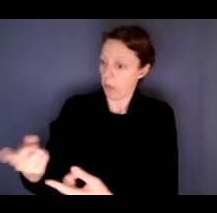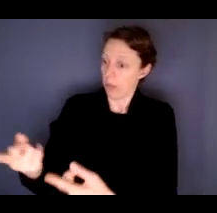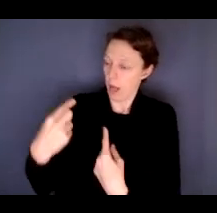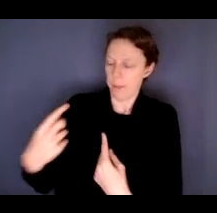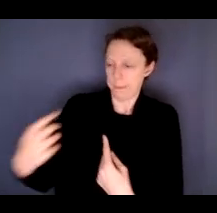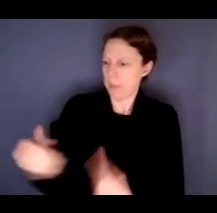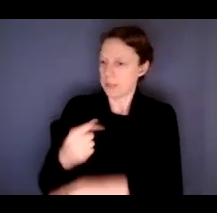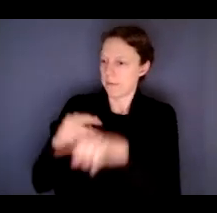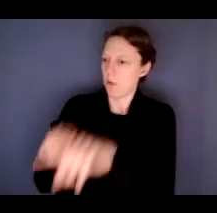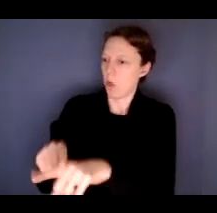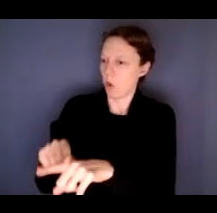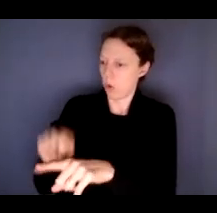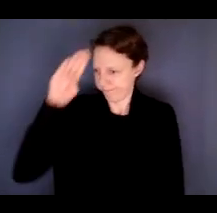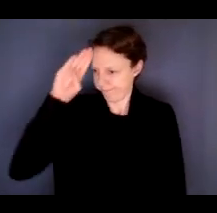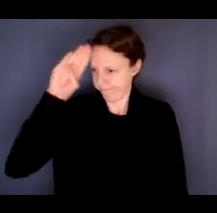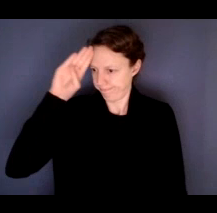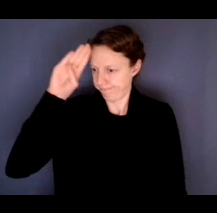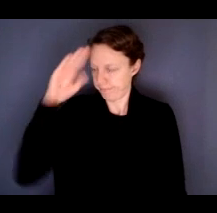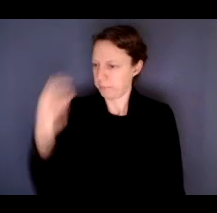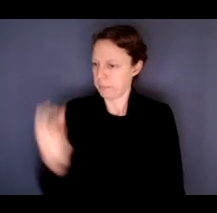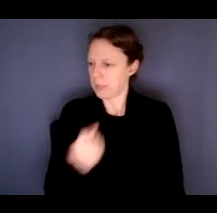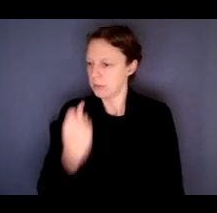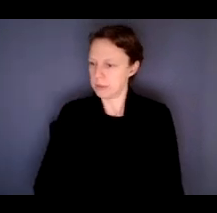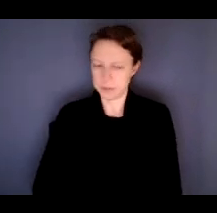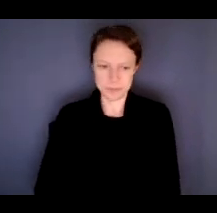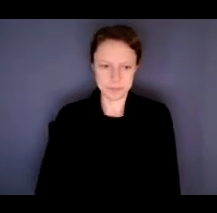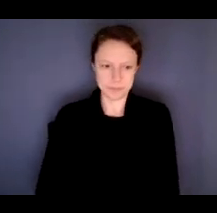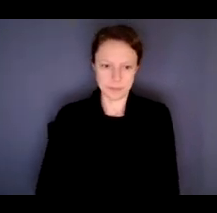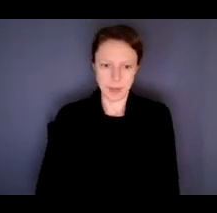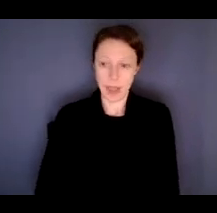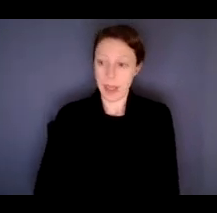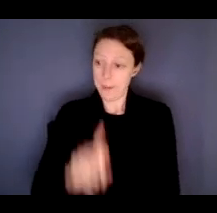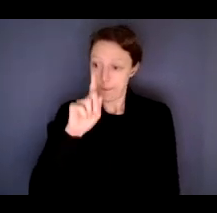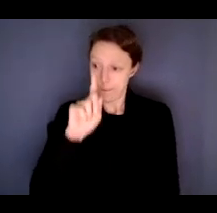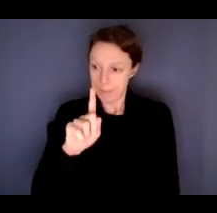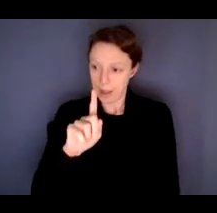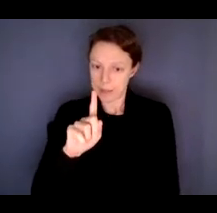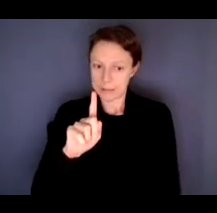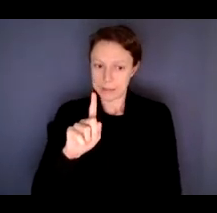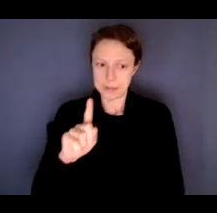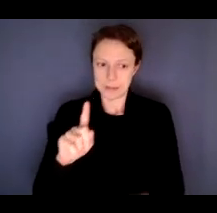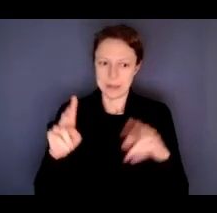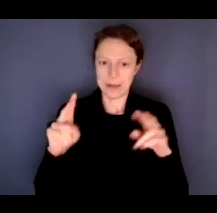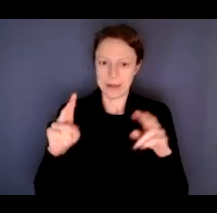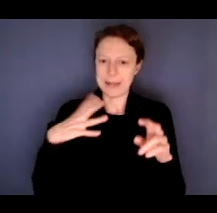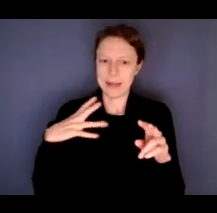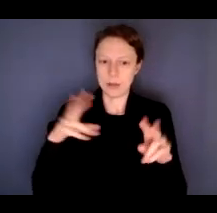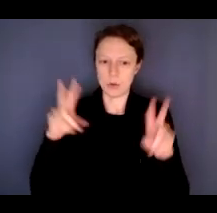however that is all on the basis that they are Gillick competent. That is the test we apply